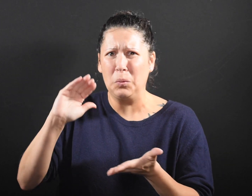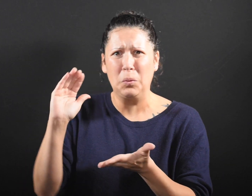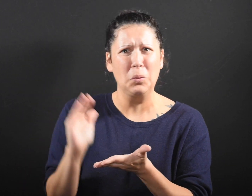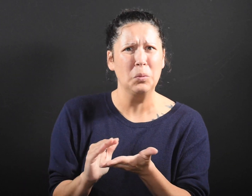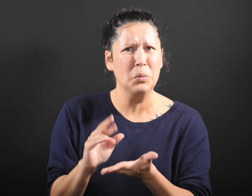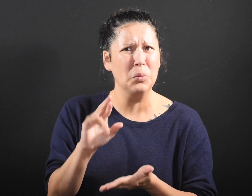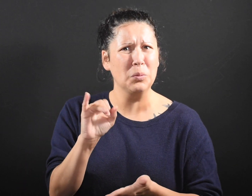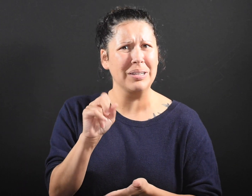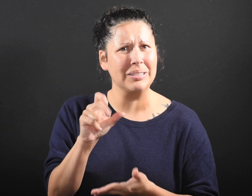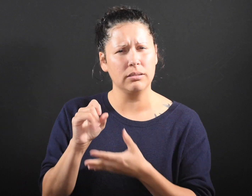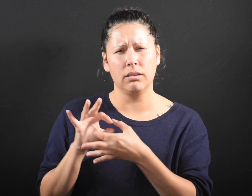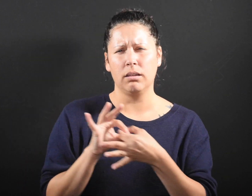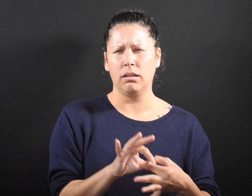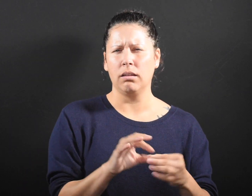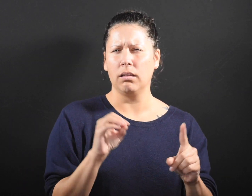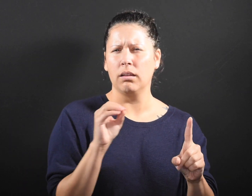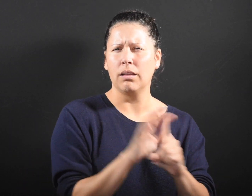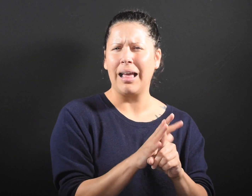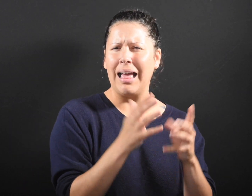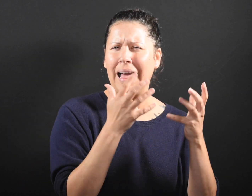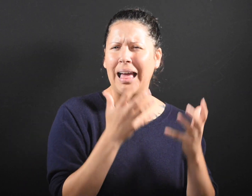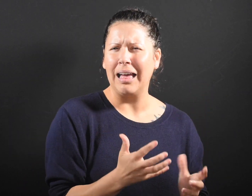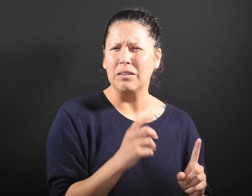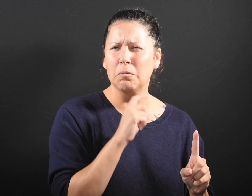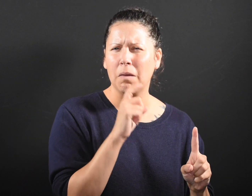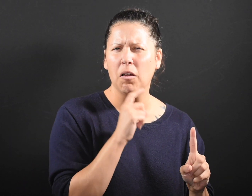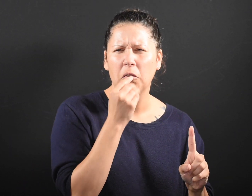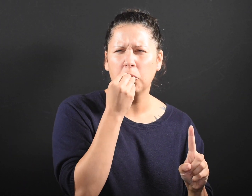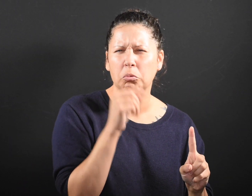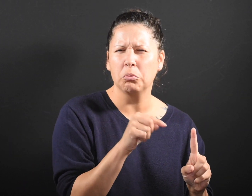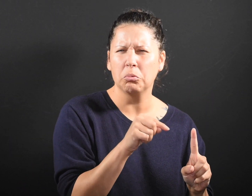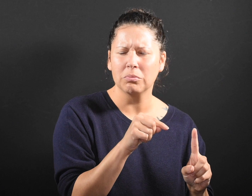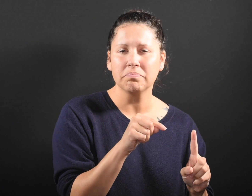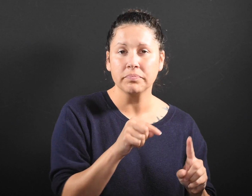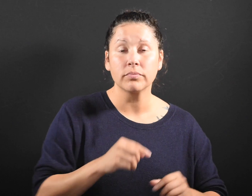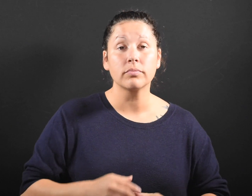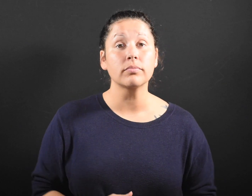now to reduce the risk that kids will be exposed to heavy metals in their diet,